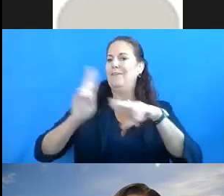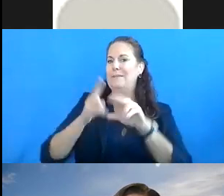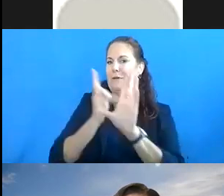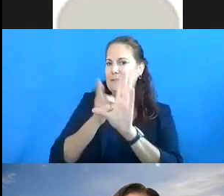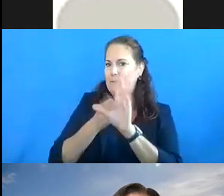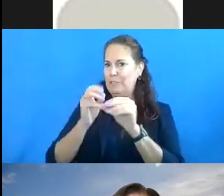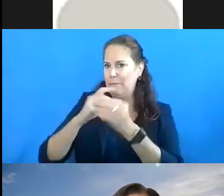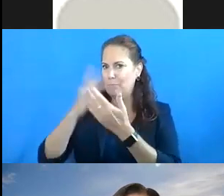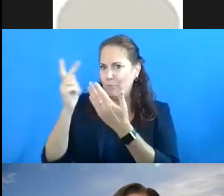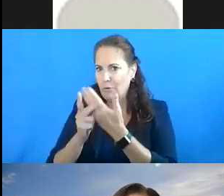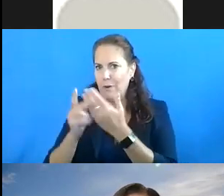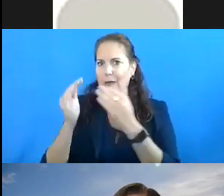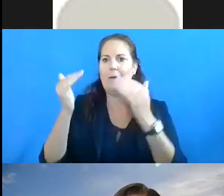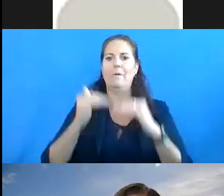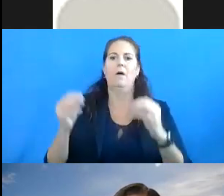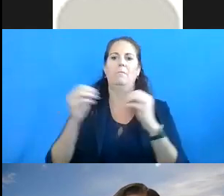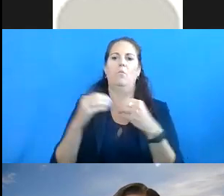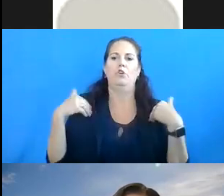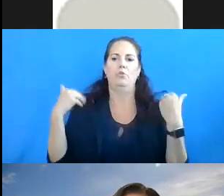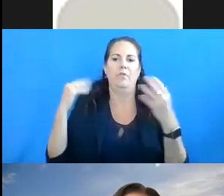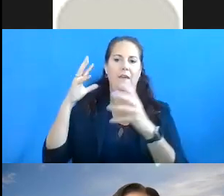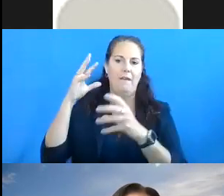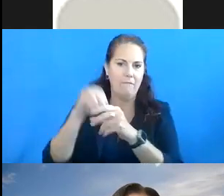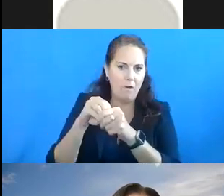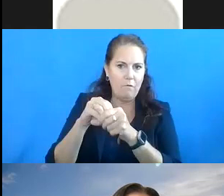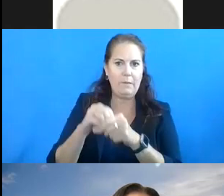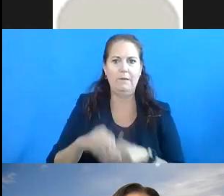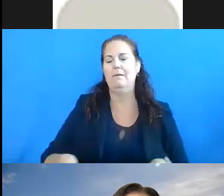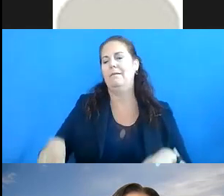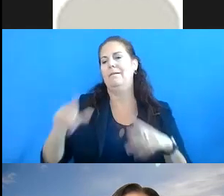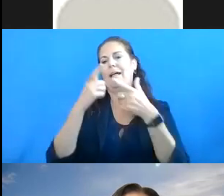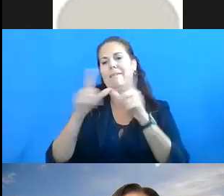It might be more youth involvement. It might be the number of language workshops running.